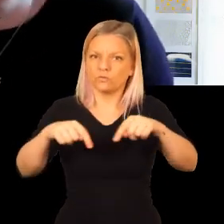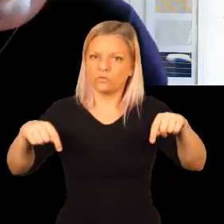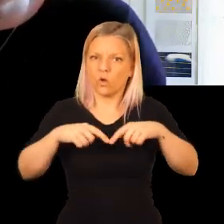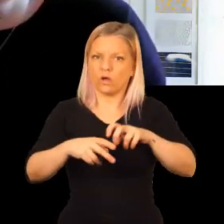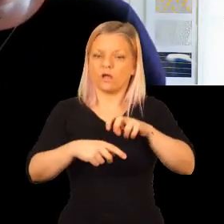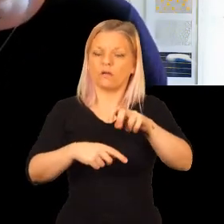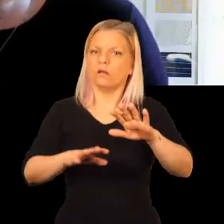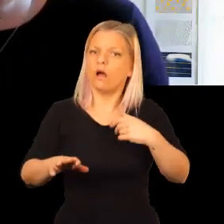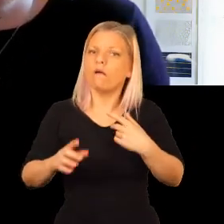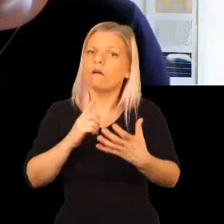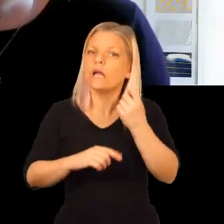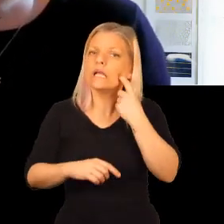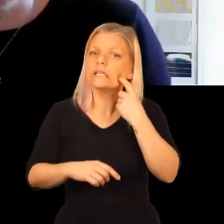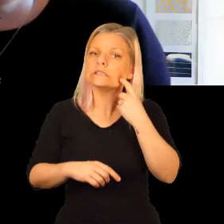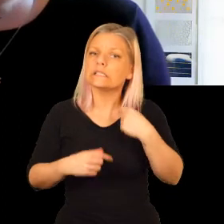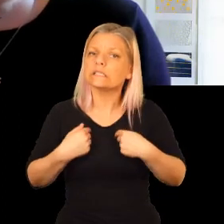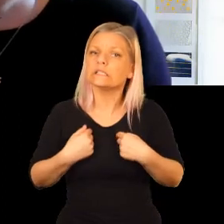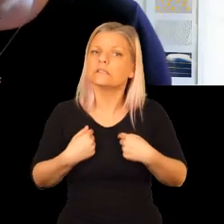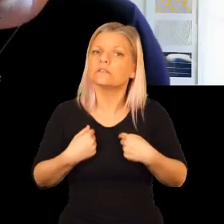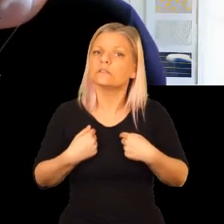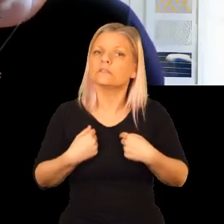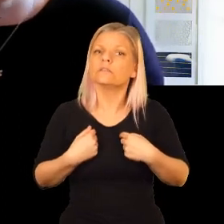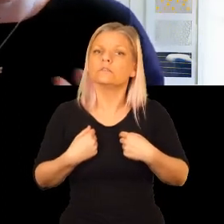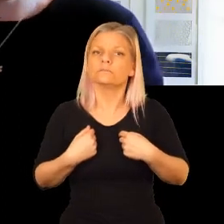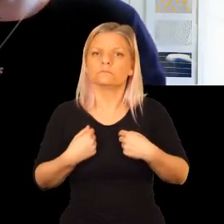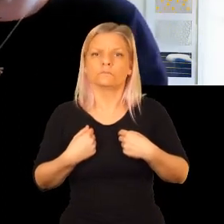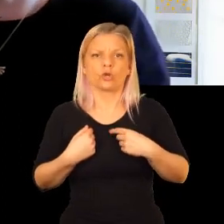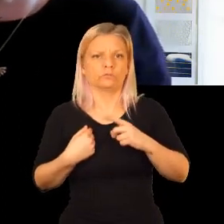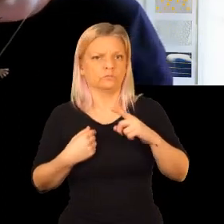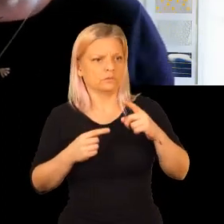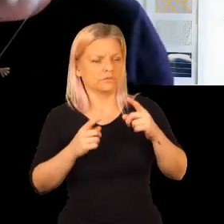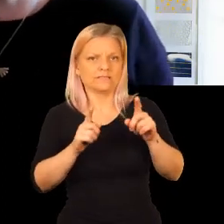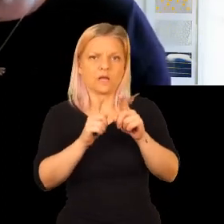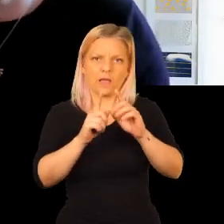sometimes you are stepping outside of your comfort zone because i find it very easy to be in a